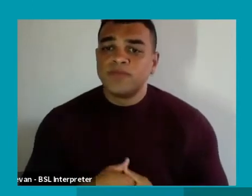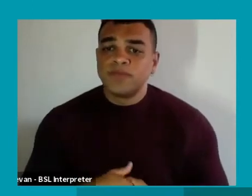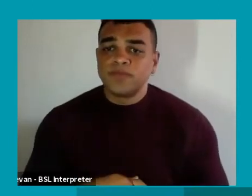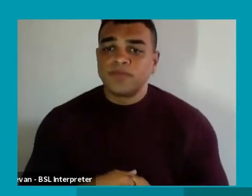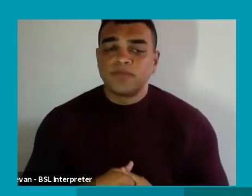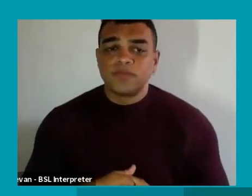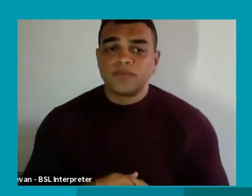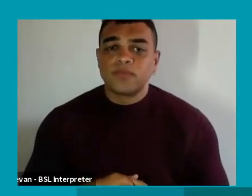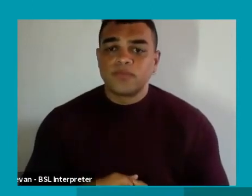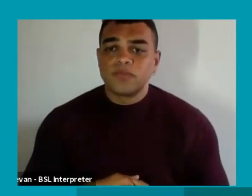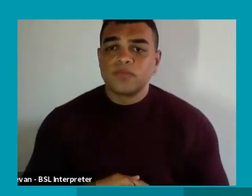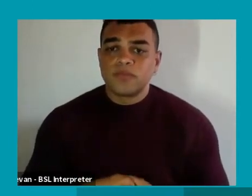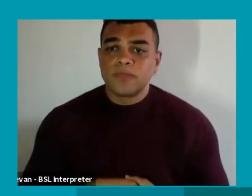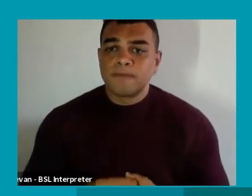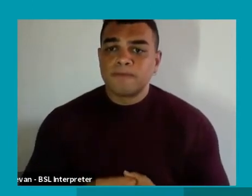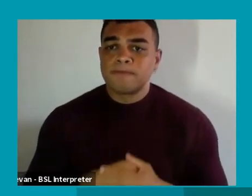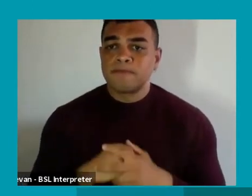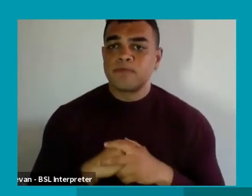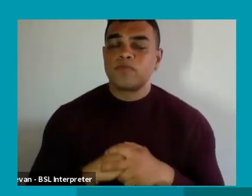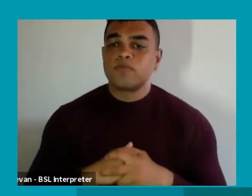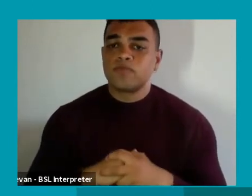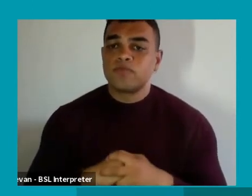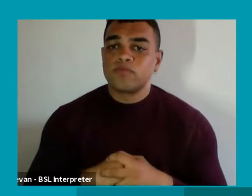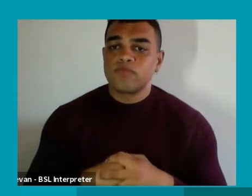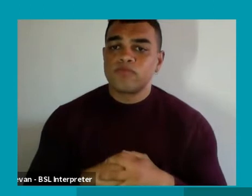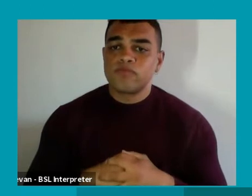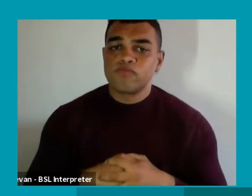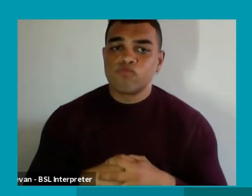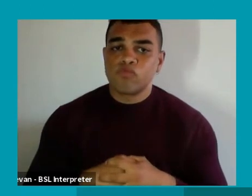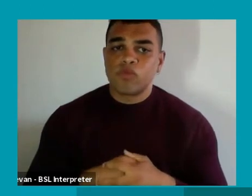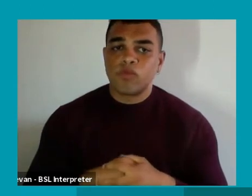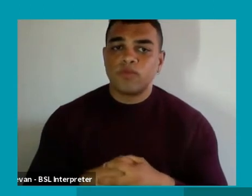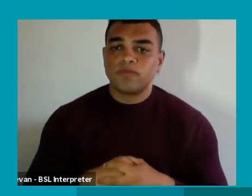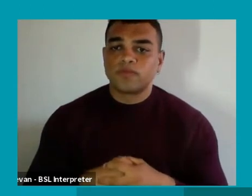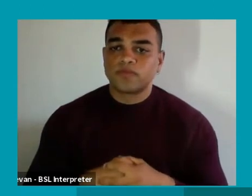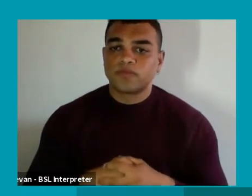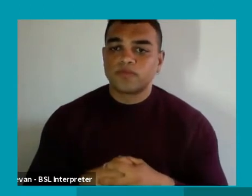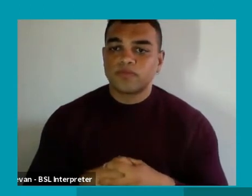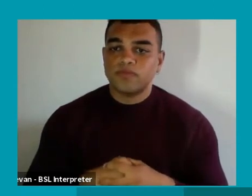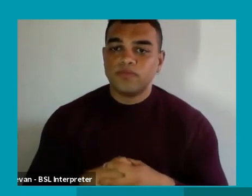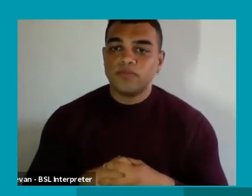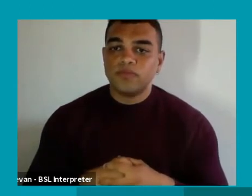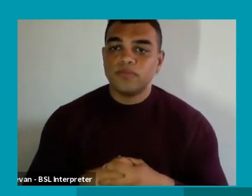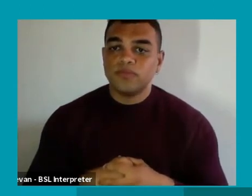same as the example that strong. I'll talk to you about a strong example shortly, and they're both me.